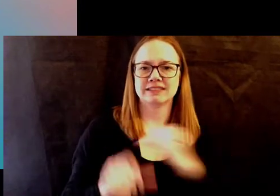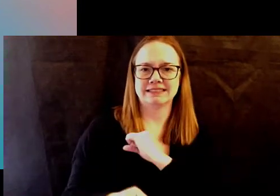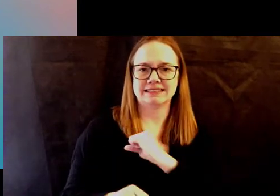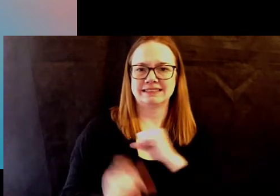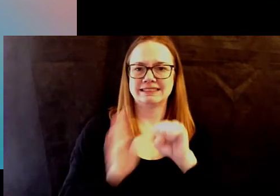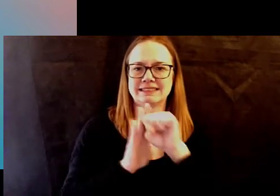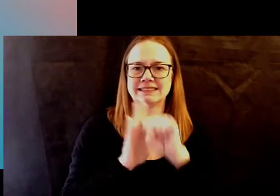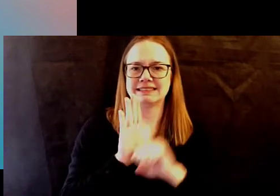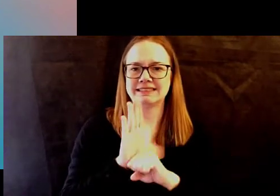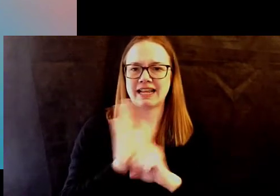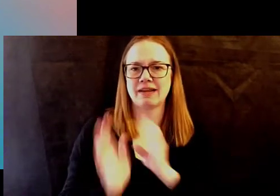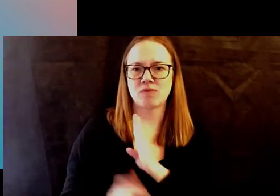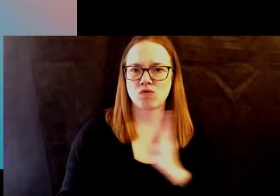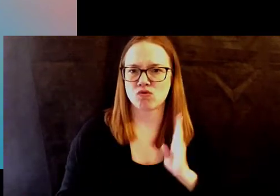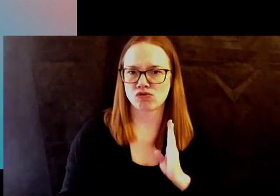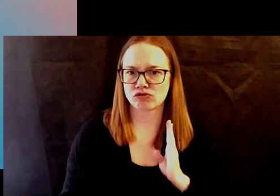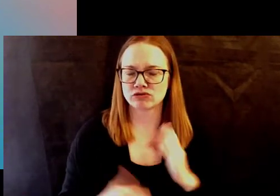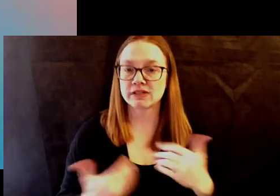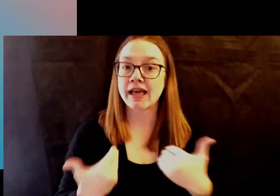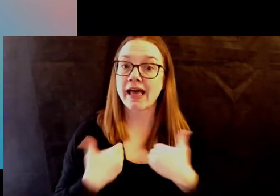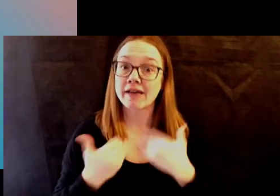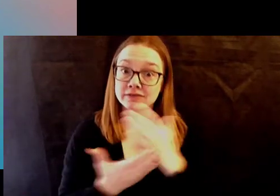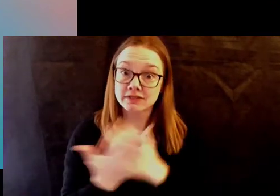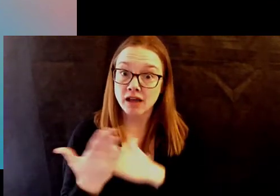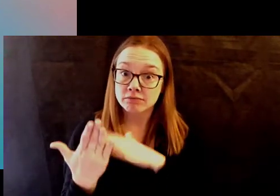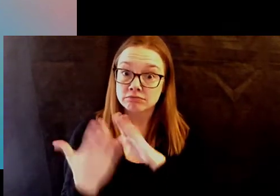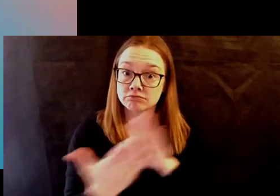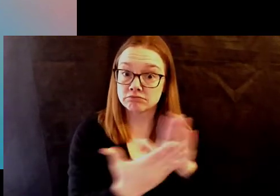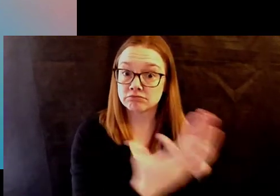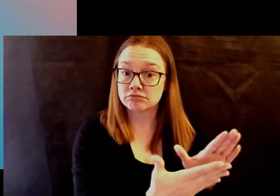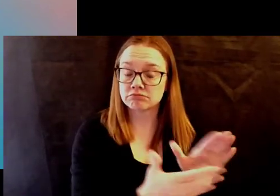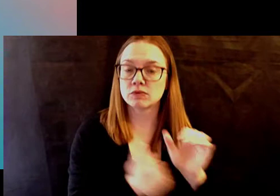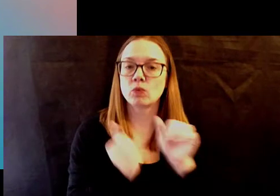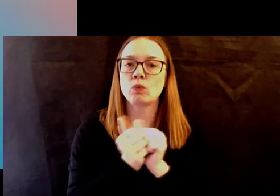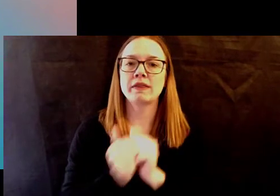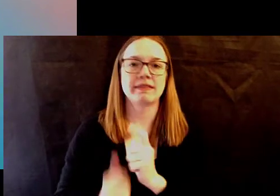are some avenues to be heard. So with the legislature, of course,